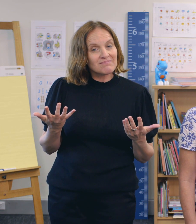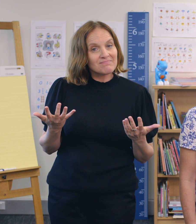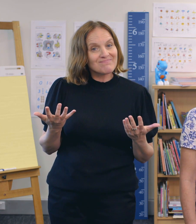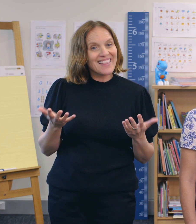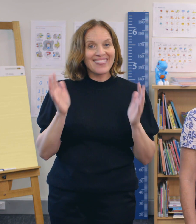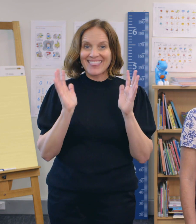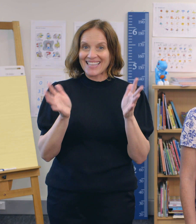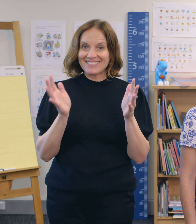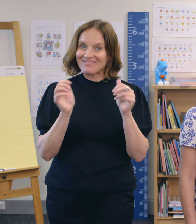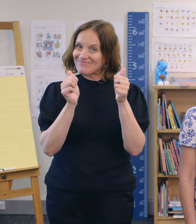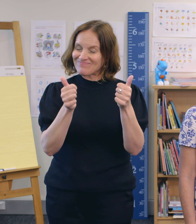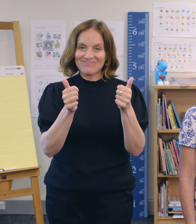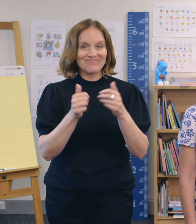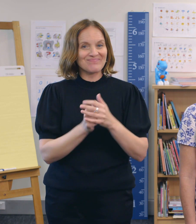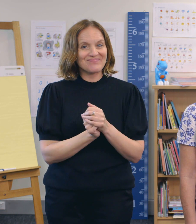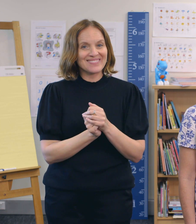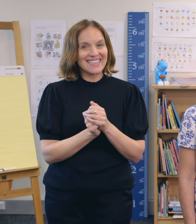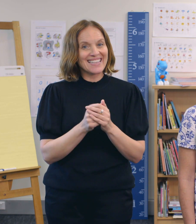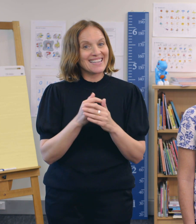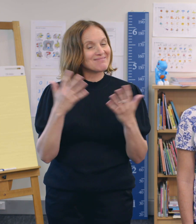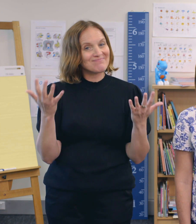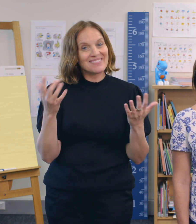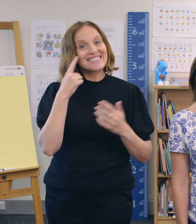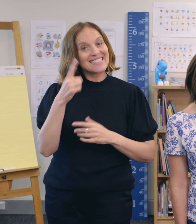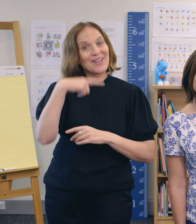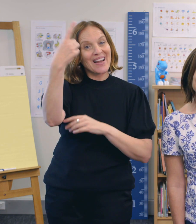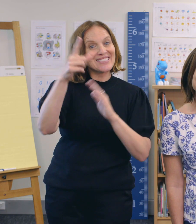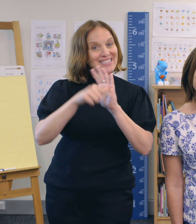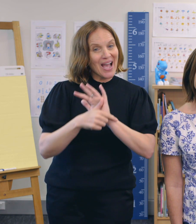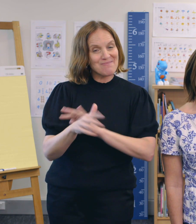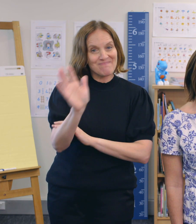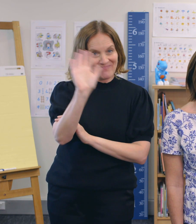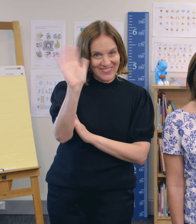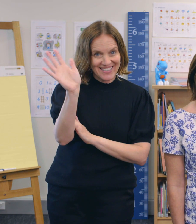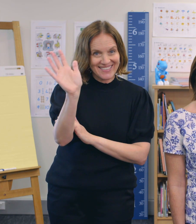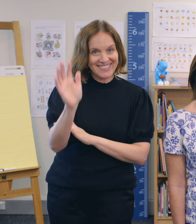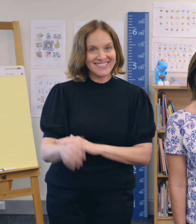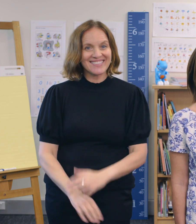That's great. That's all for now. See you next time!